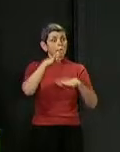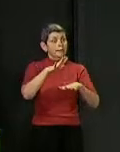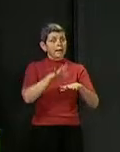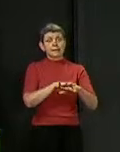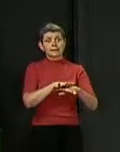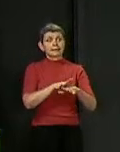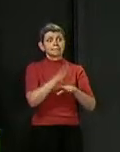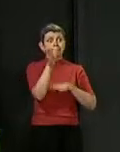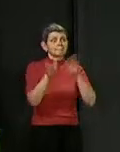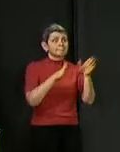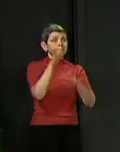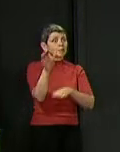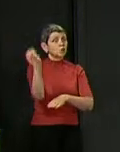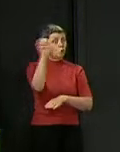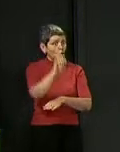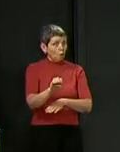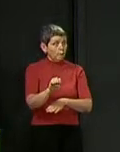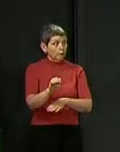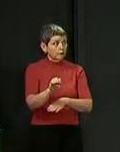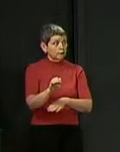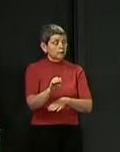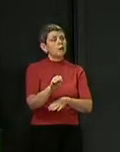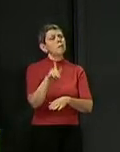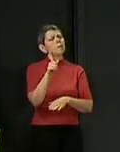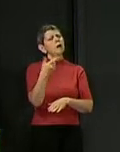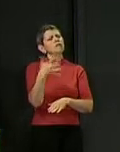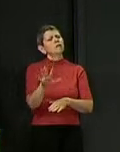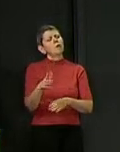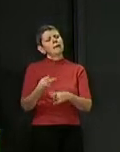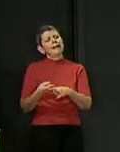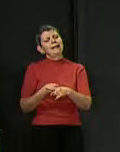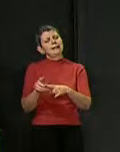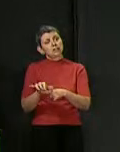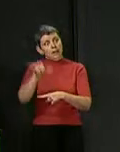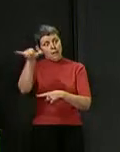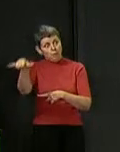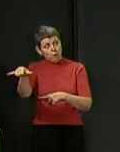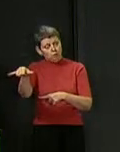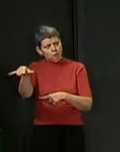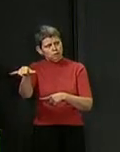in Europe, for example from English airports. You're saying that if for instance that country